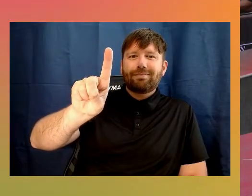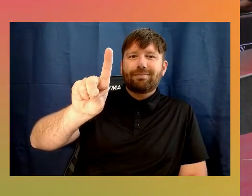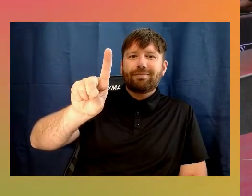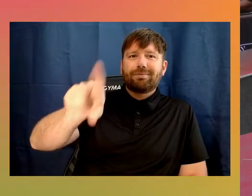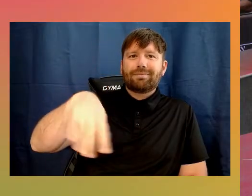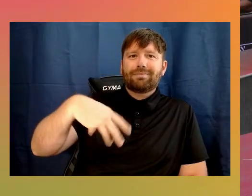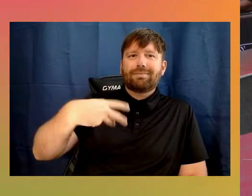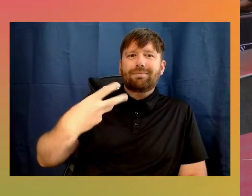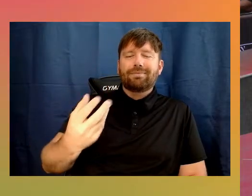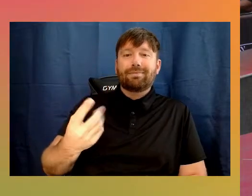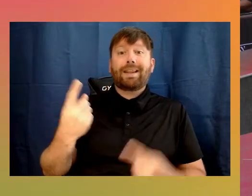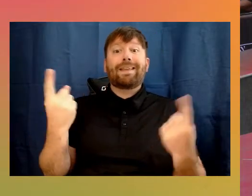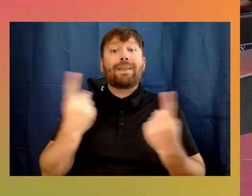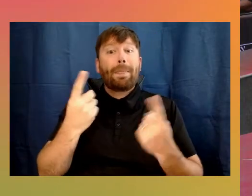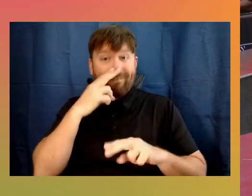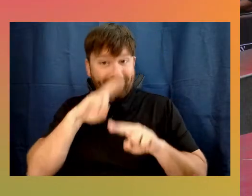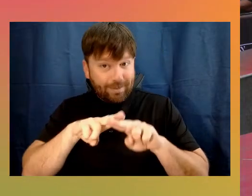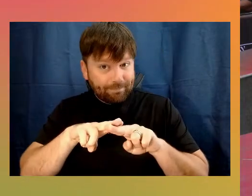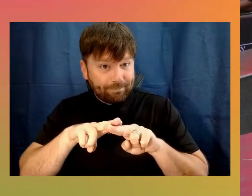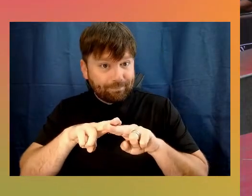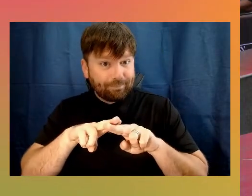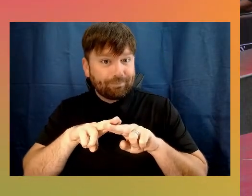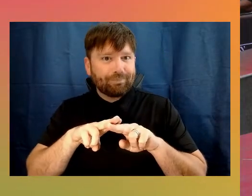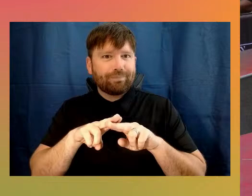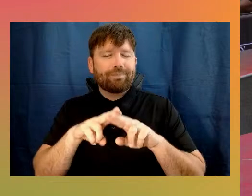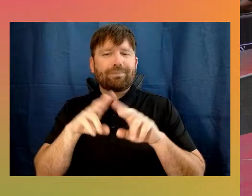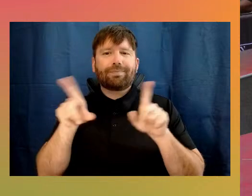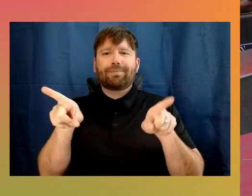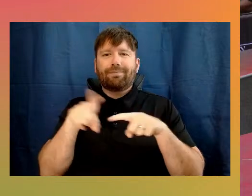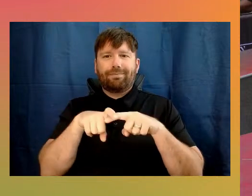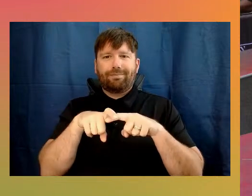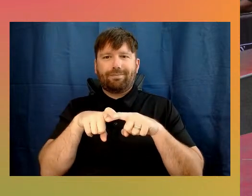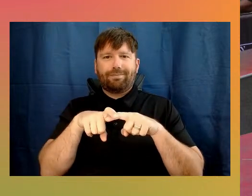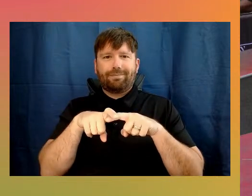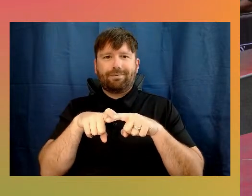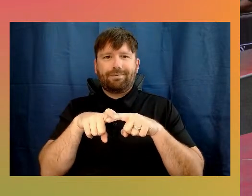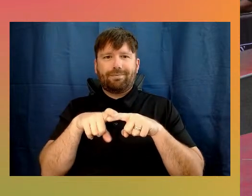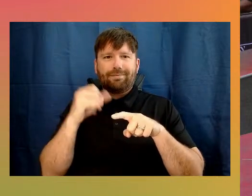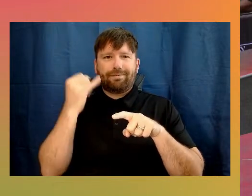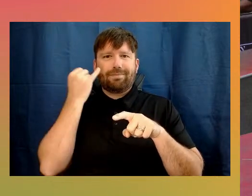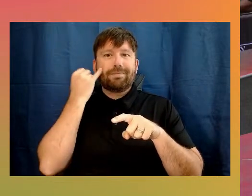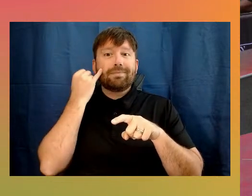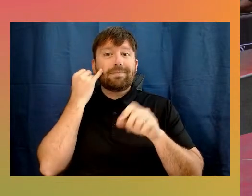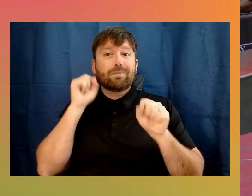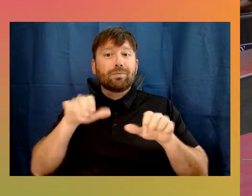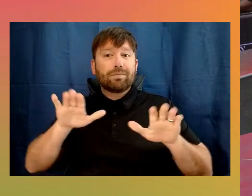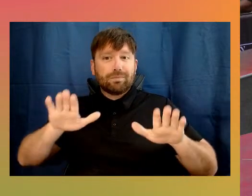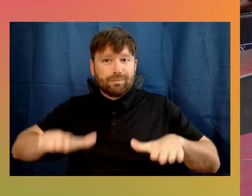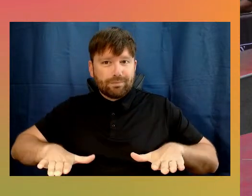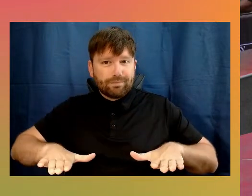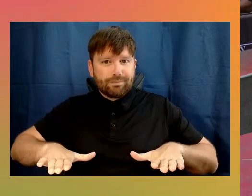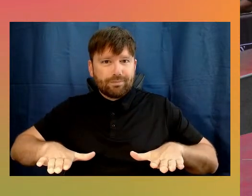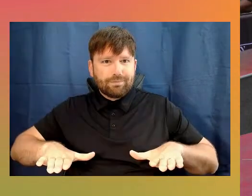LAST TWO. LAST ONE. SOMETHING FUN.